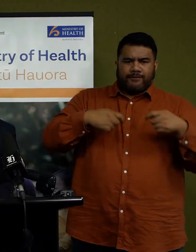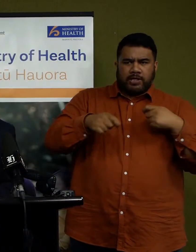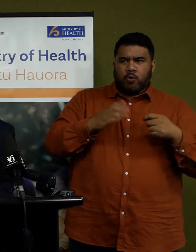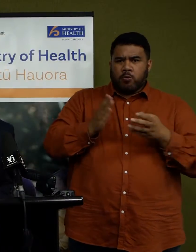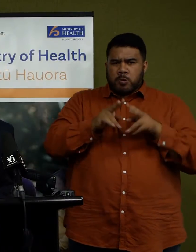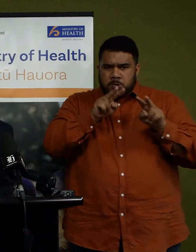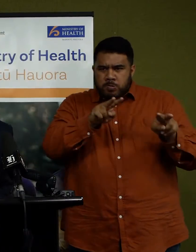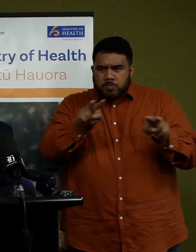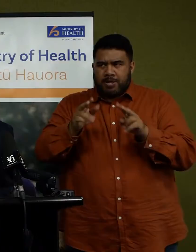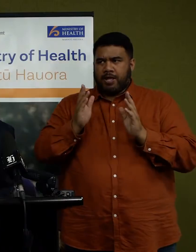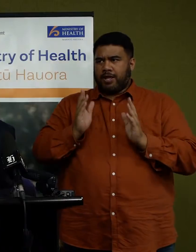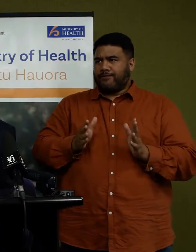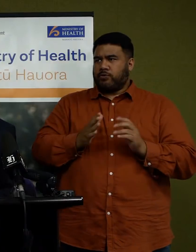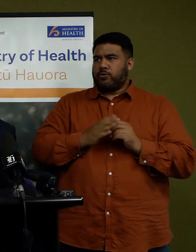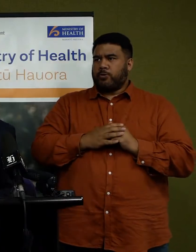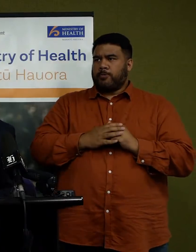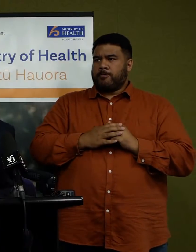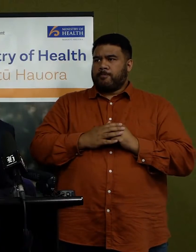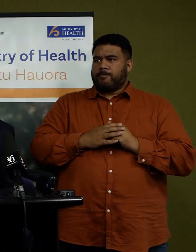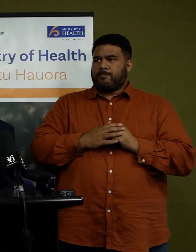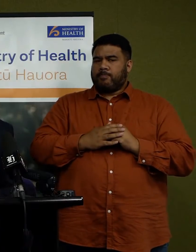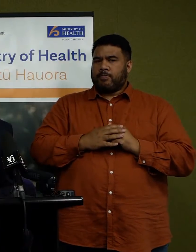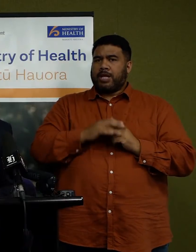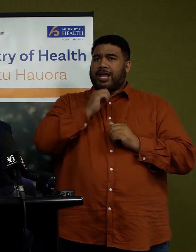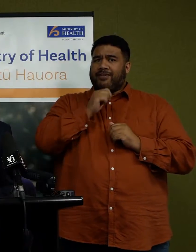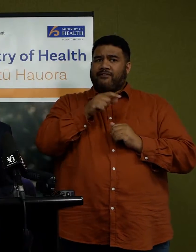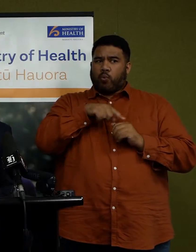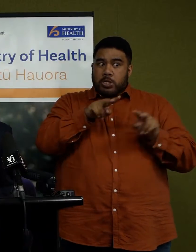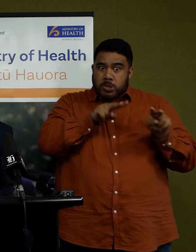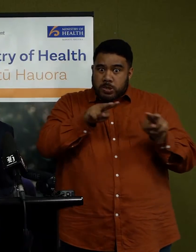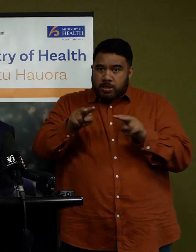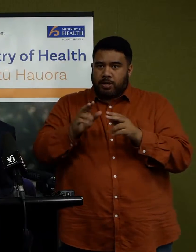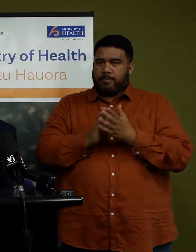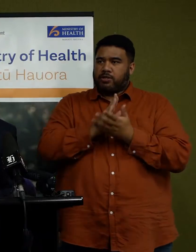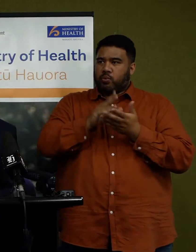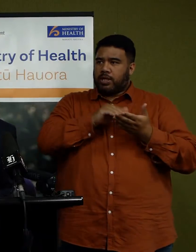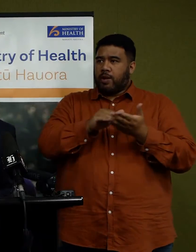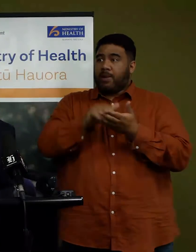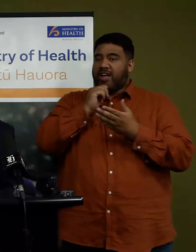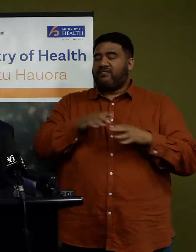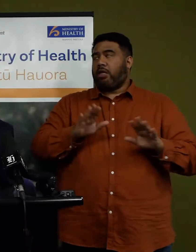There are no prizes for under doing our response here. And you can see that other countries around the world